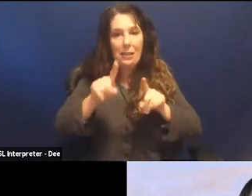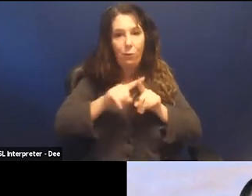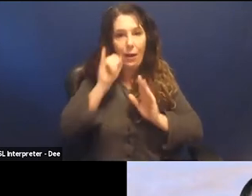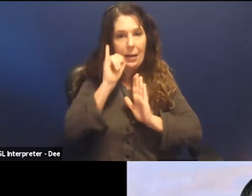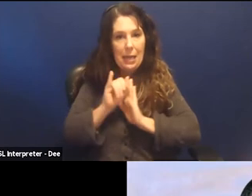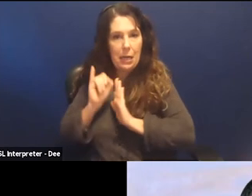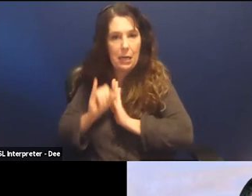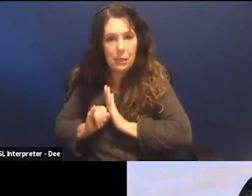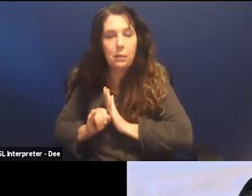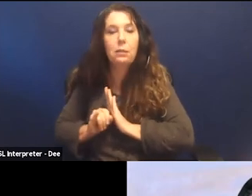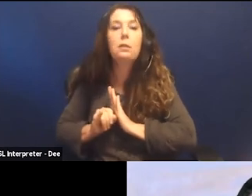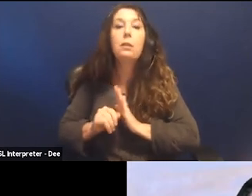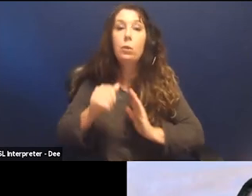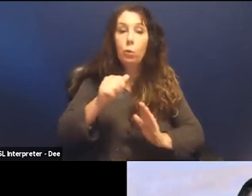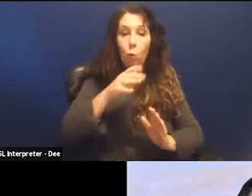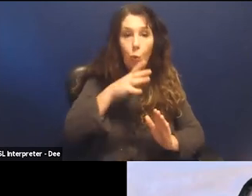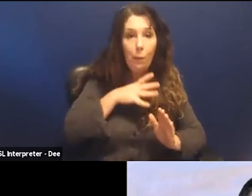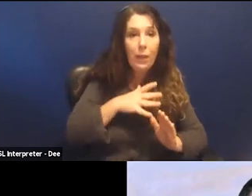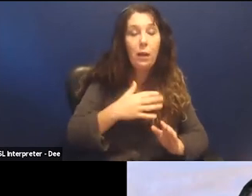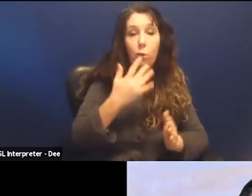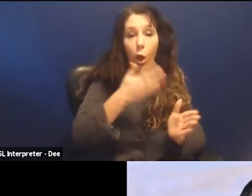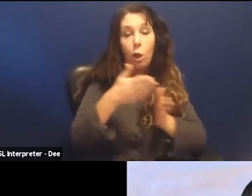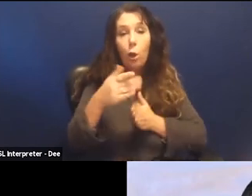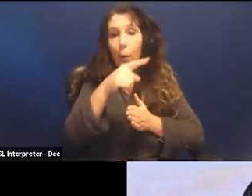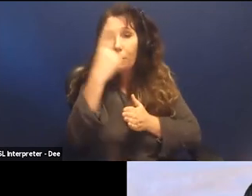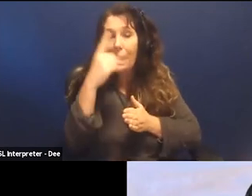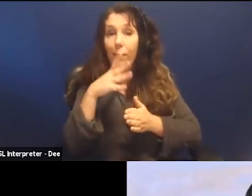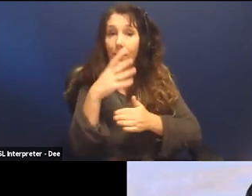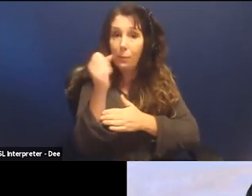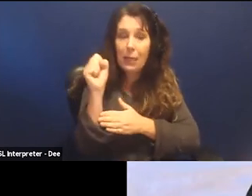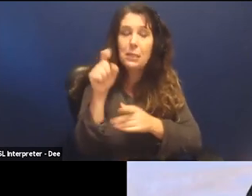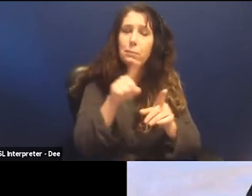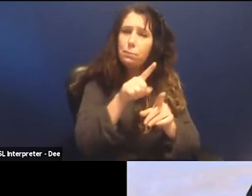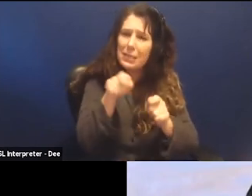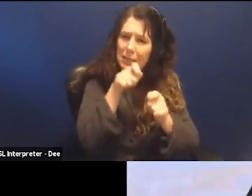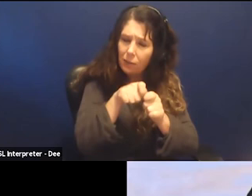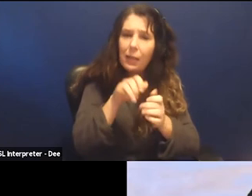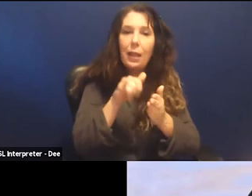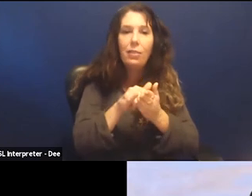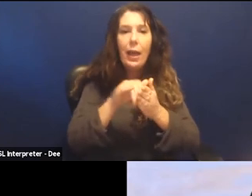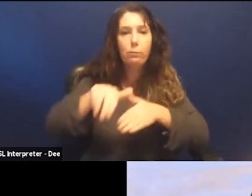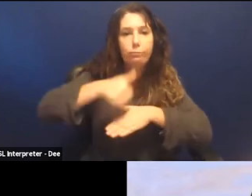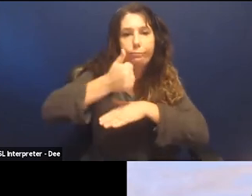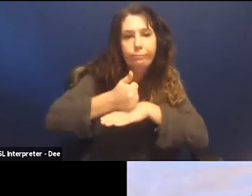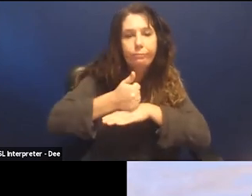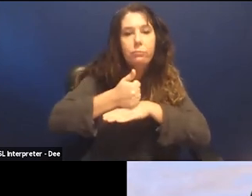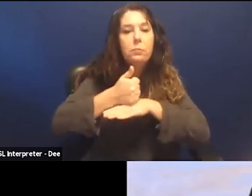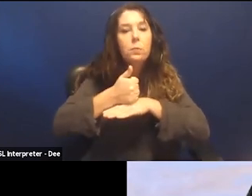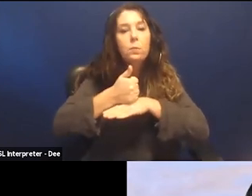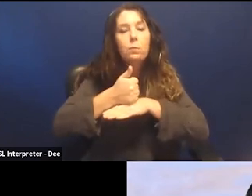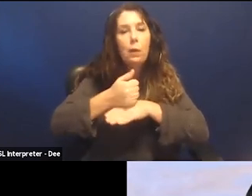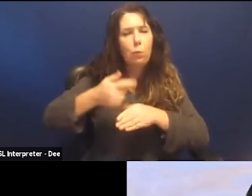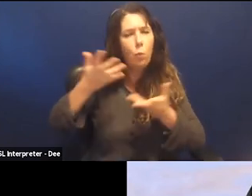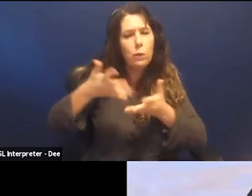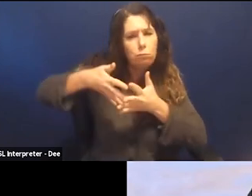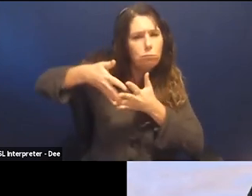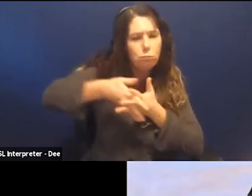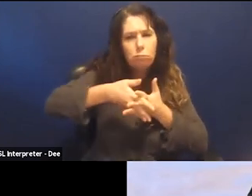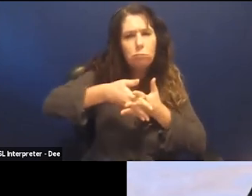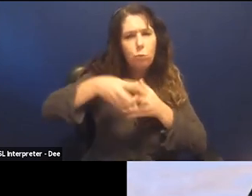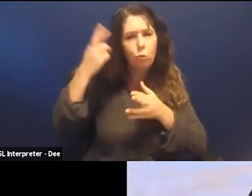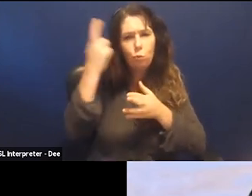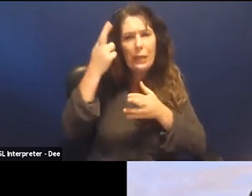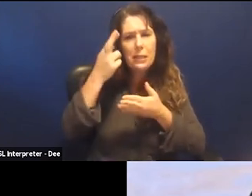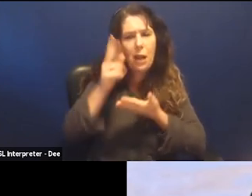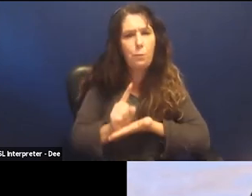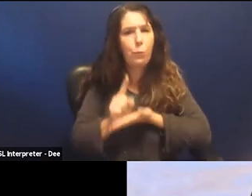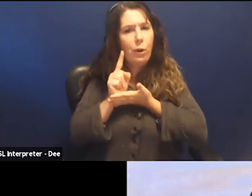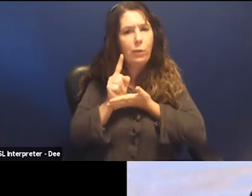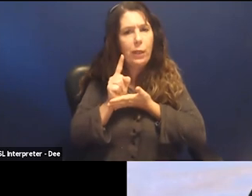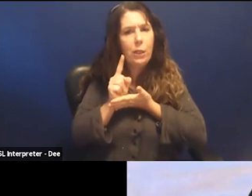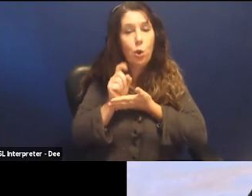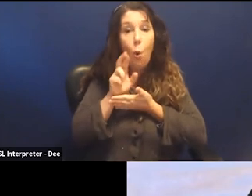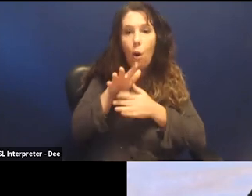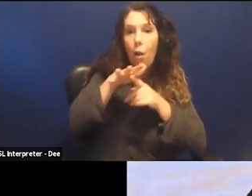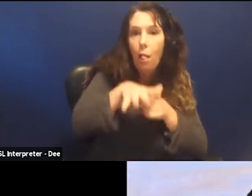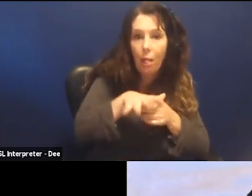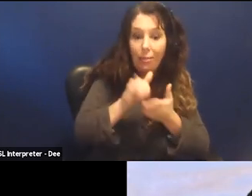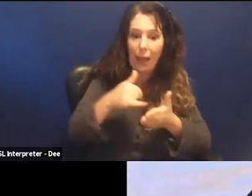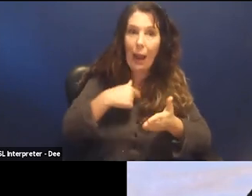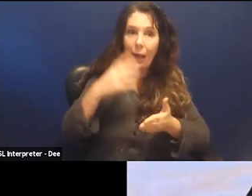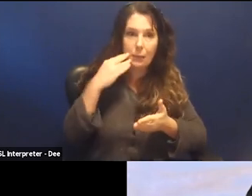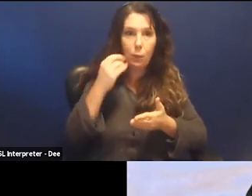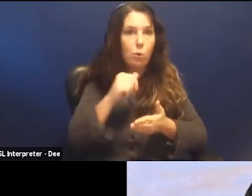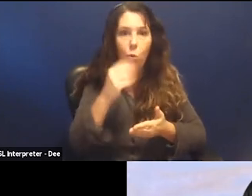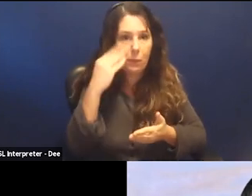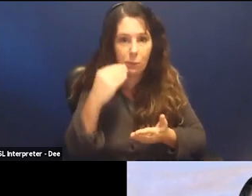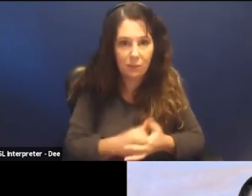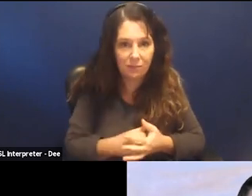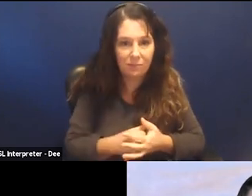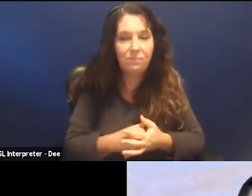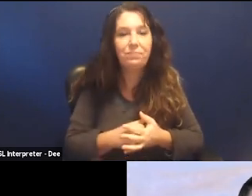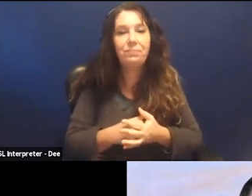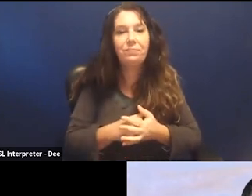and it's been the work of women of color feminists and black feminists in particular that have foregrounded this conversation about the root cause of the privilege, or oppressions that I may or may or may not face as I move through the world.